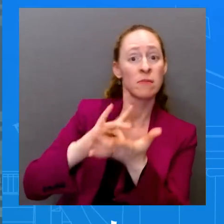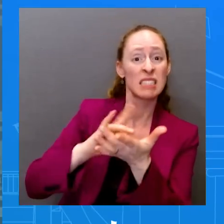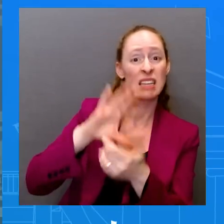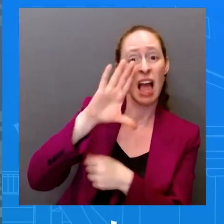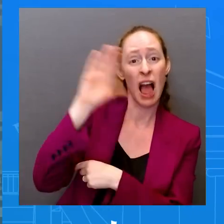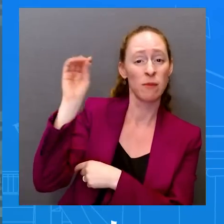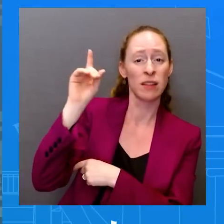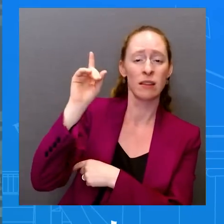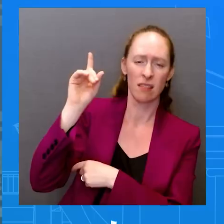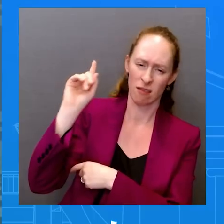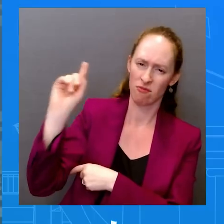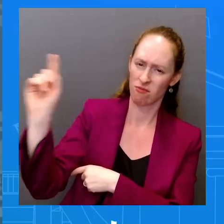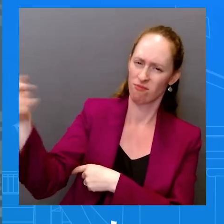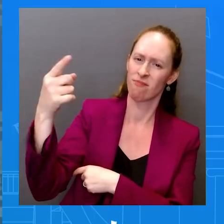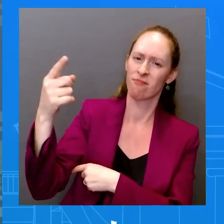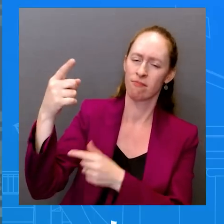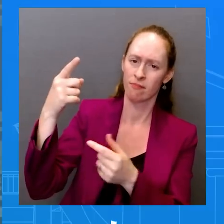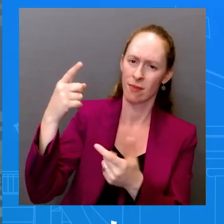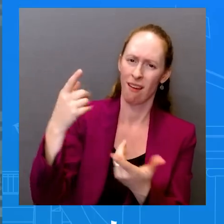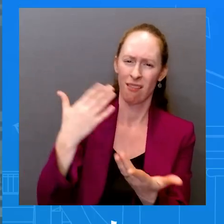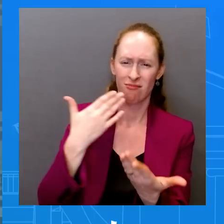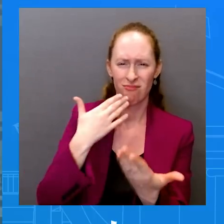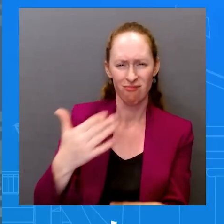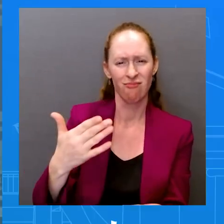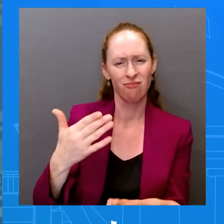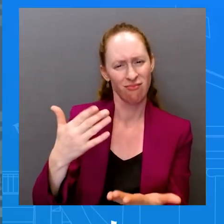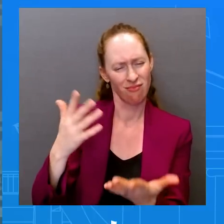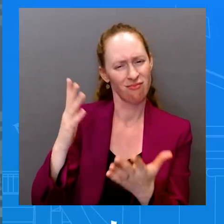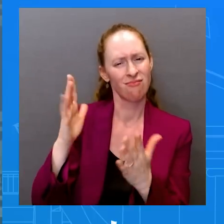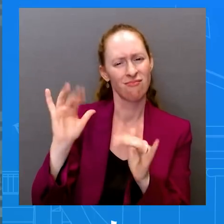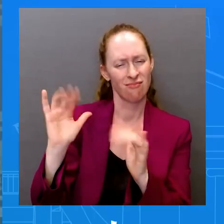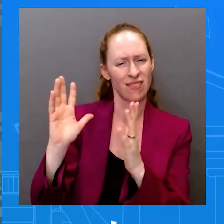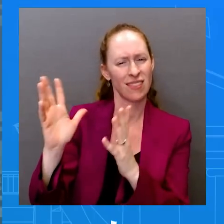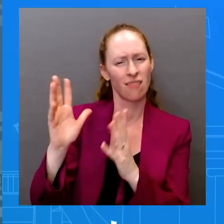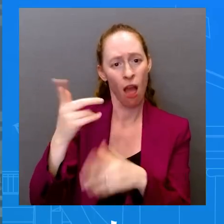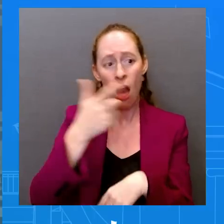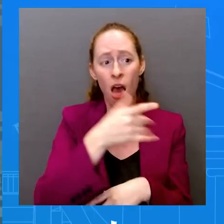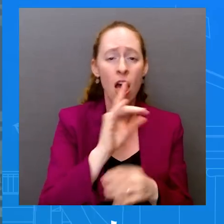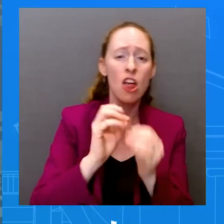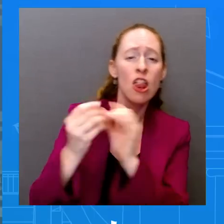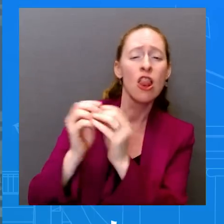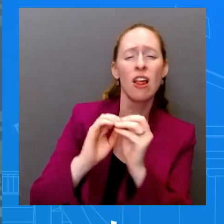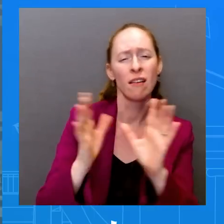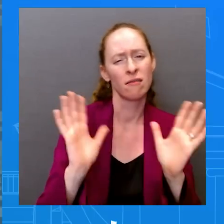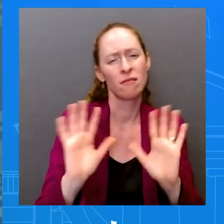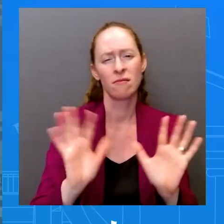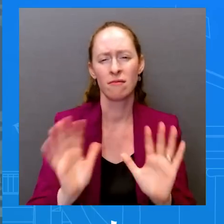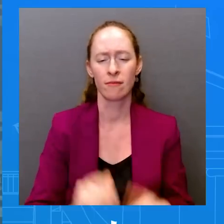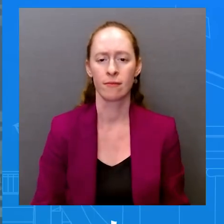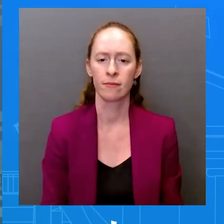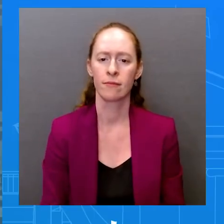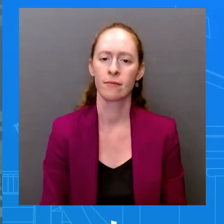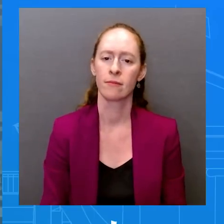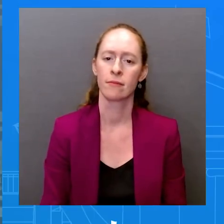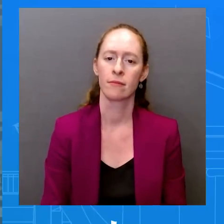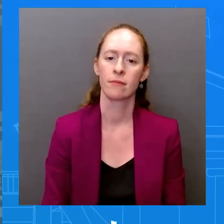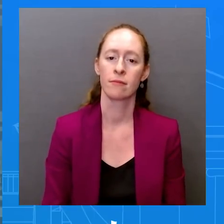beating a special interest group that has spent hundreds of millions of dollars trying to make sure that we do not do that --